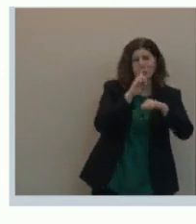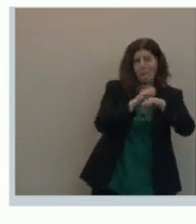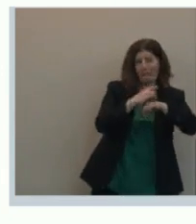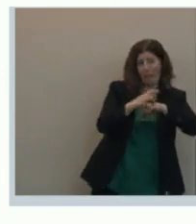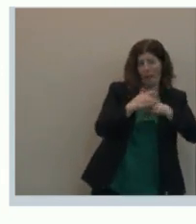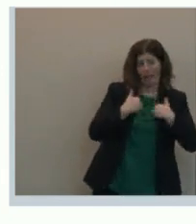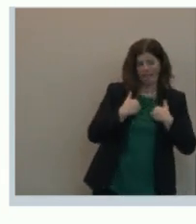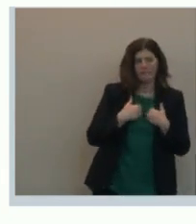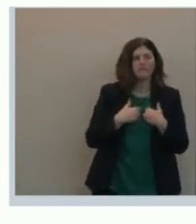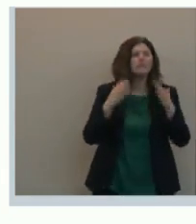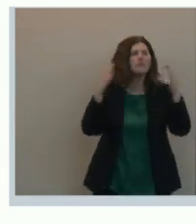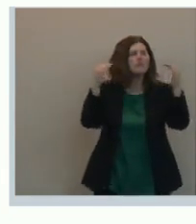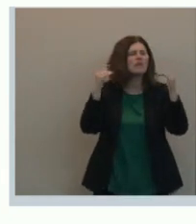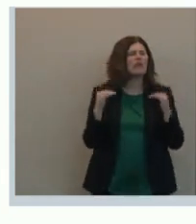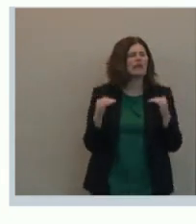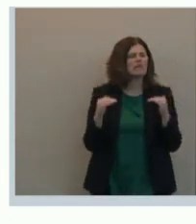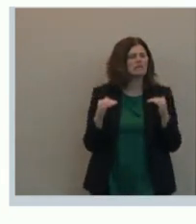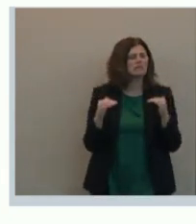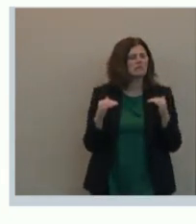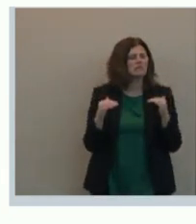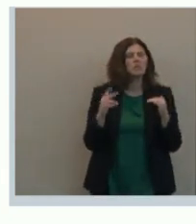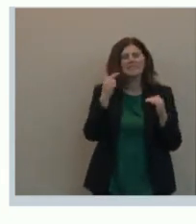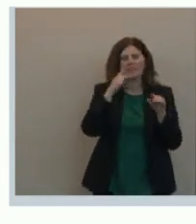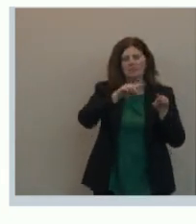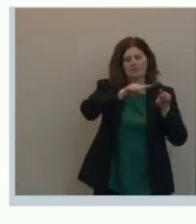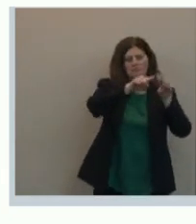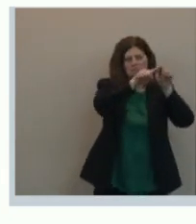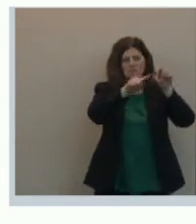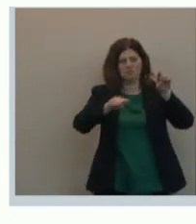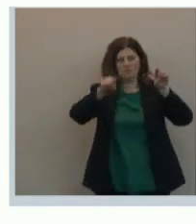AND SO WE MONITOR THAT EVERY DAY COMMUNITY BANKS.